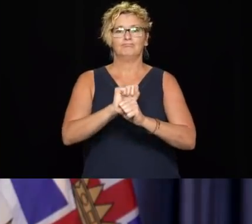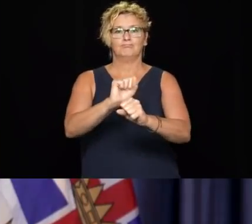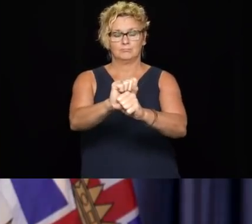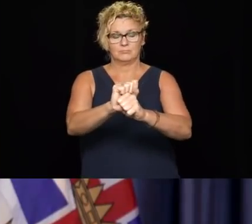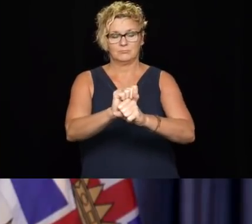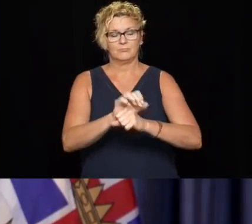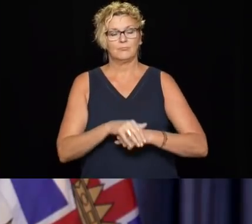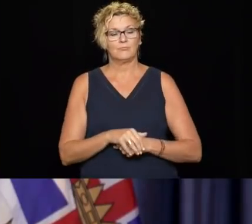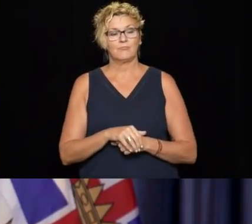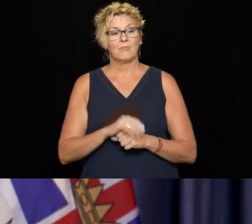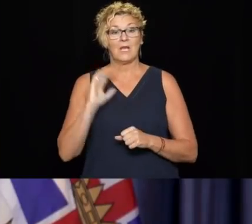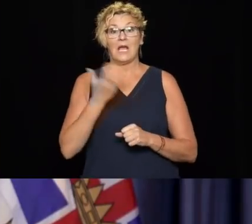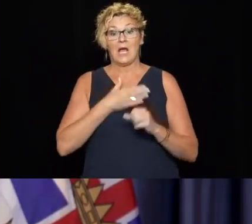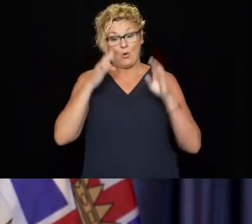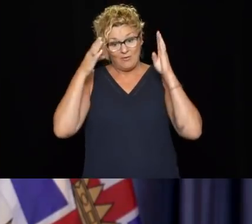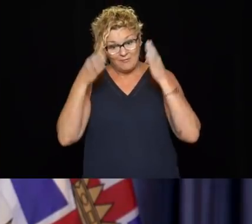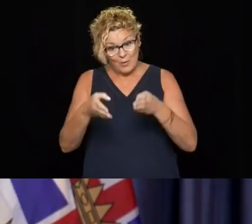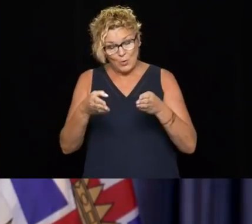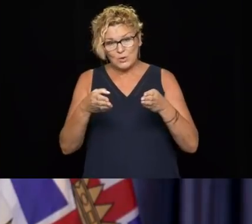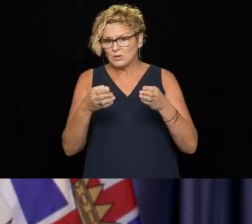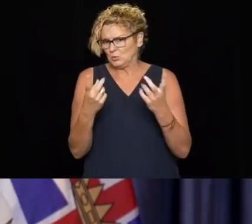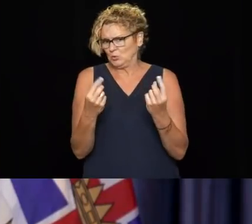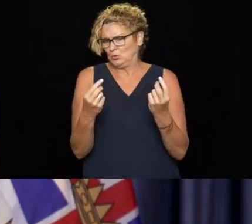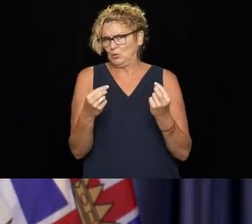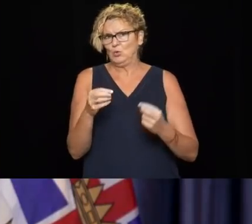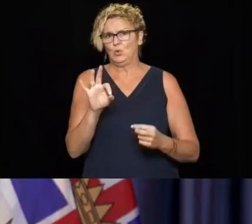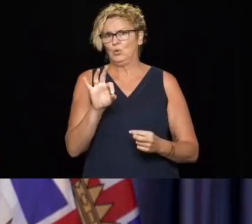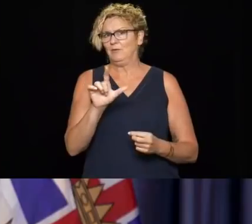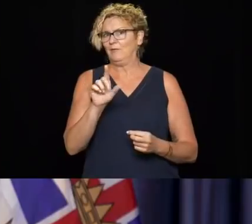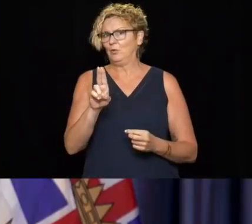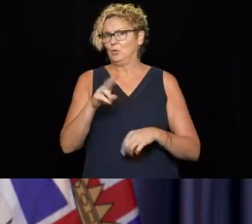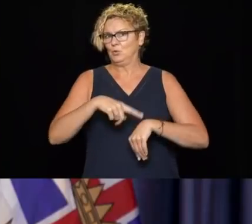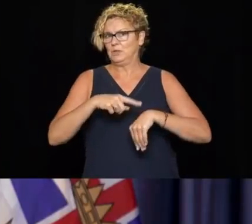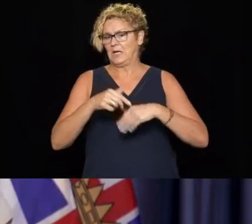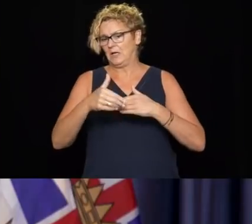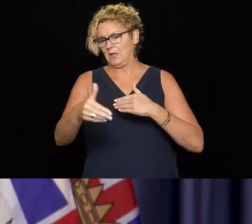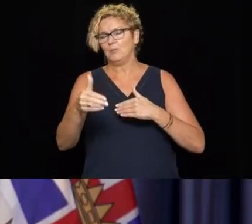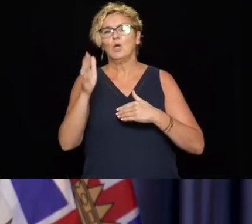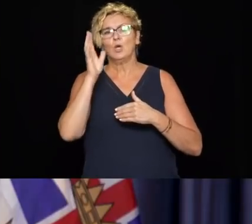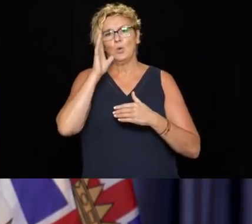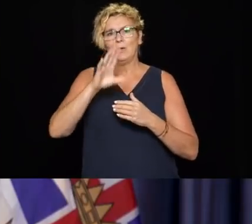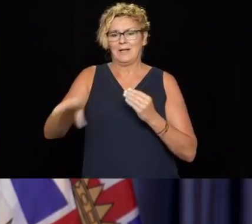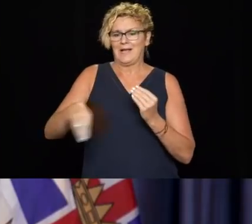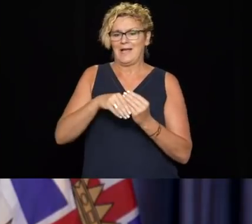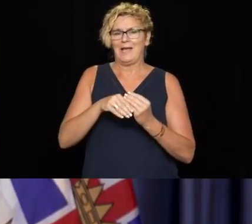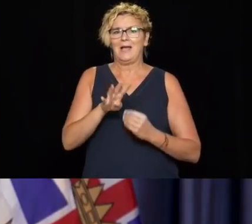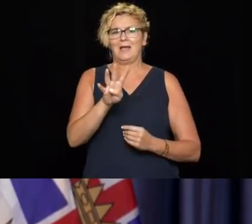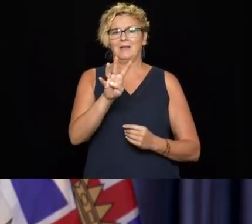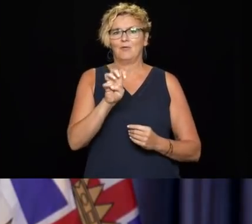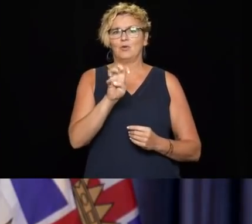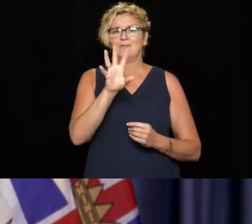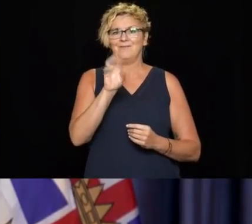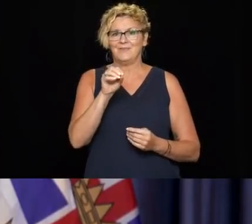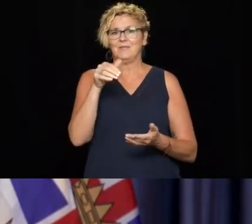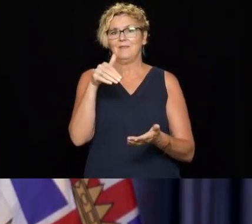that focus on our common goal to keep people healthy, to keep them well, through the pandemic.